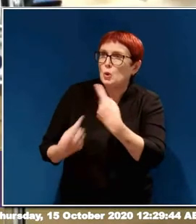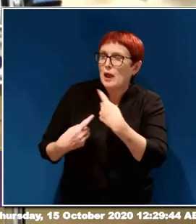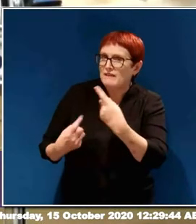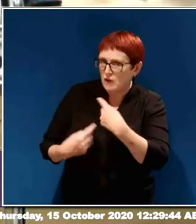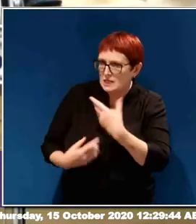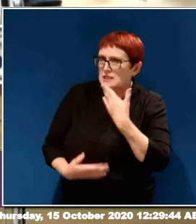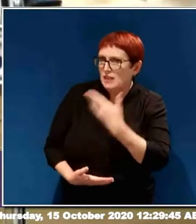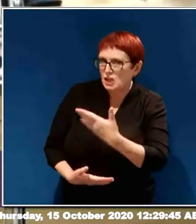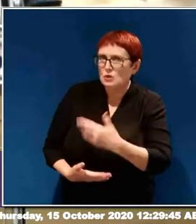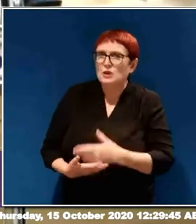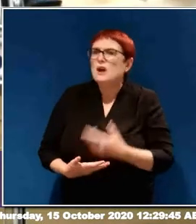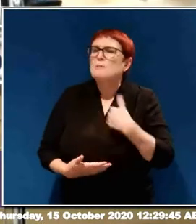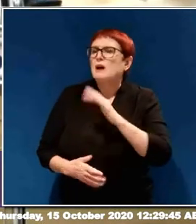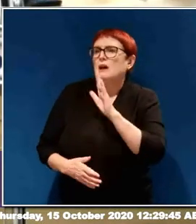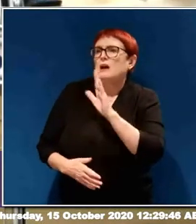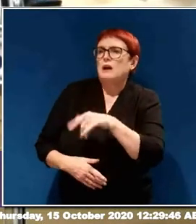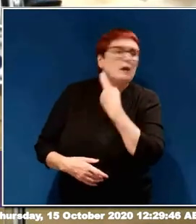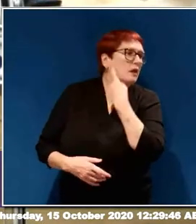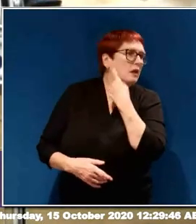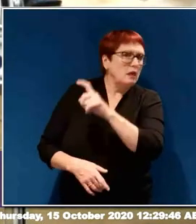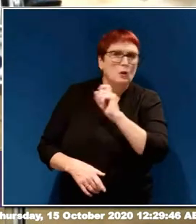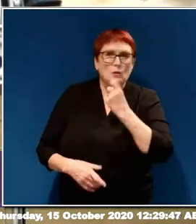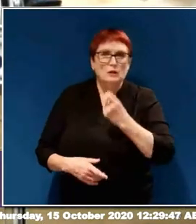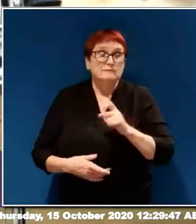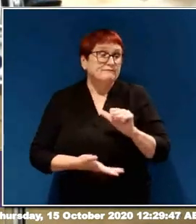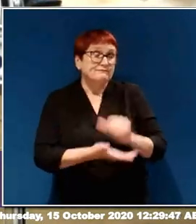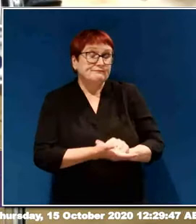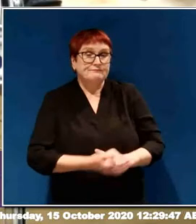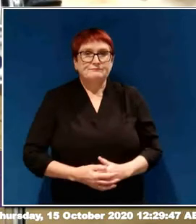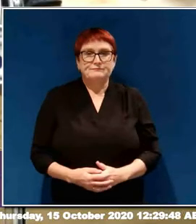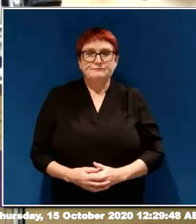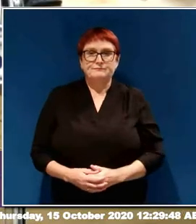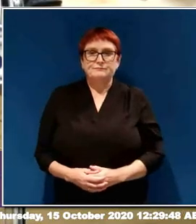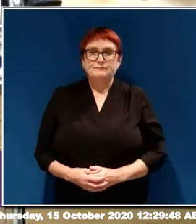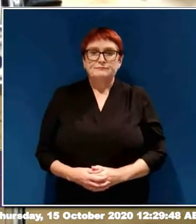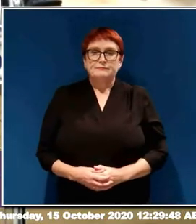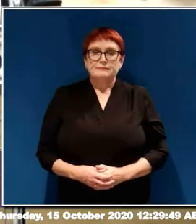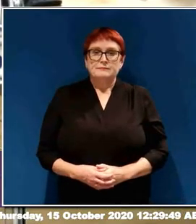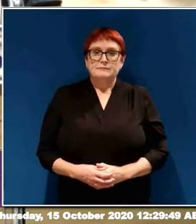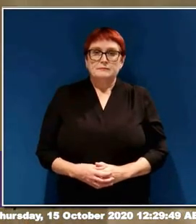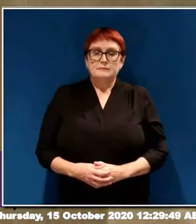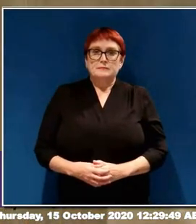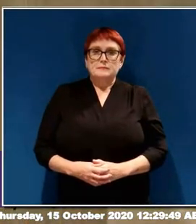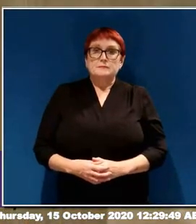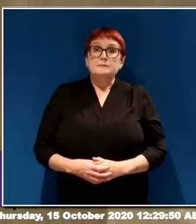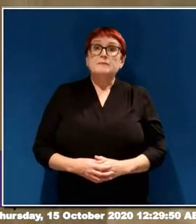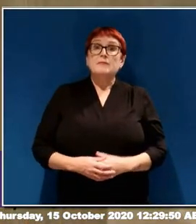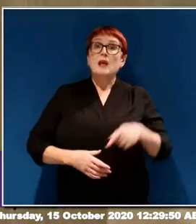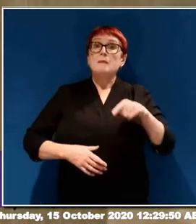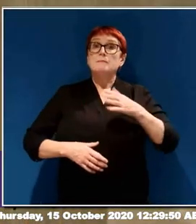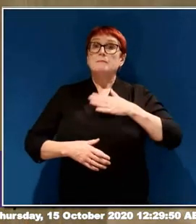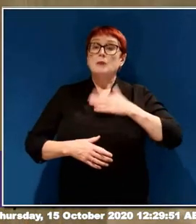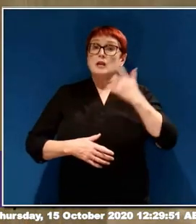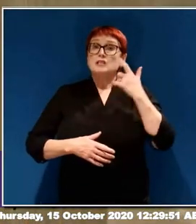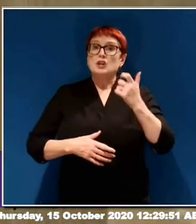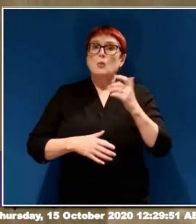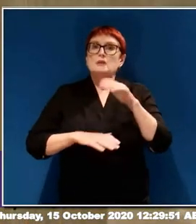Correct. That one - that particular was around a suspension. Around a suspension?